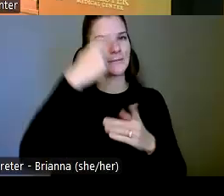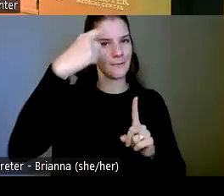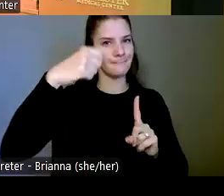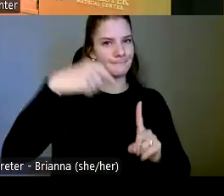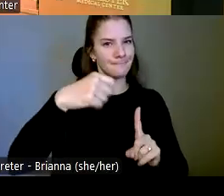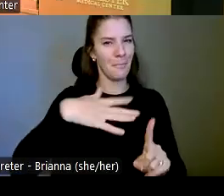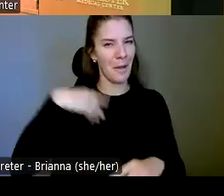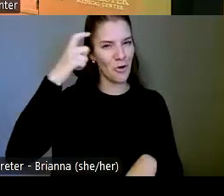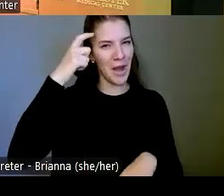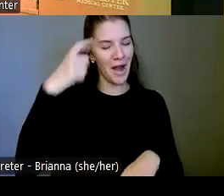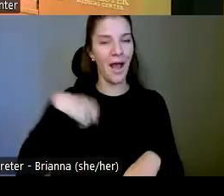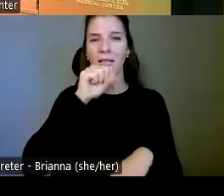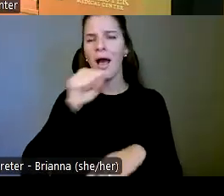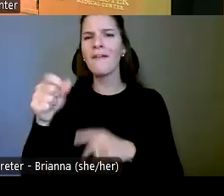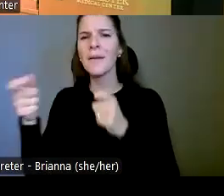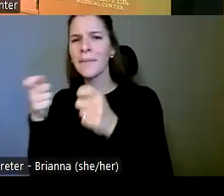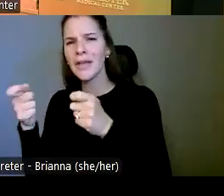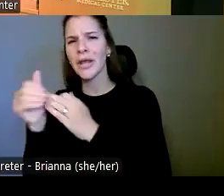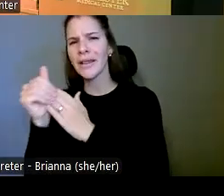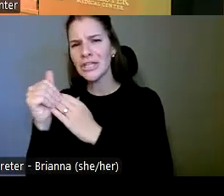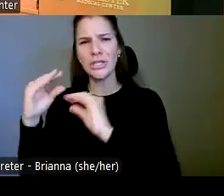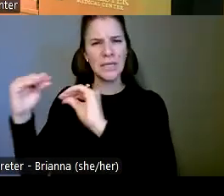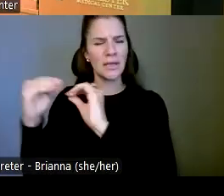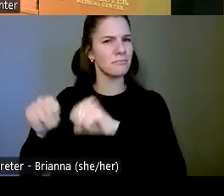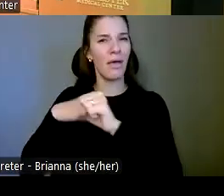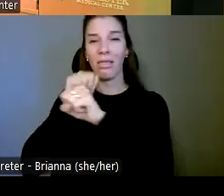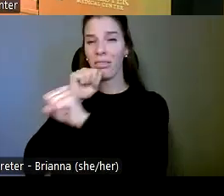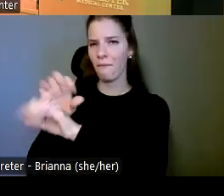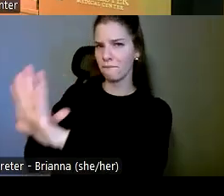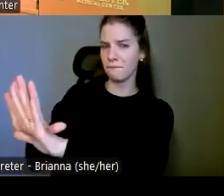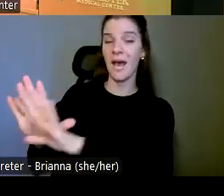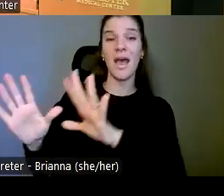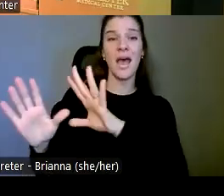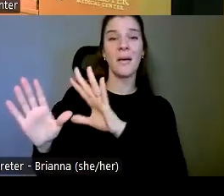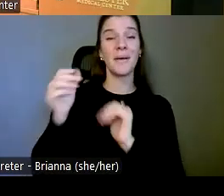sort of management and leadership part and the teaching part, but I think if I lost that piece